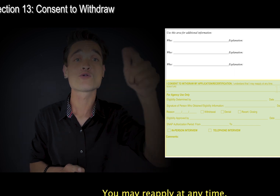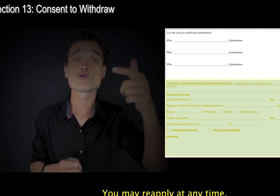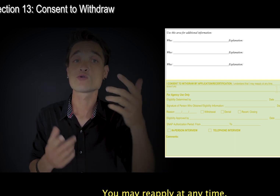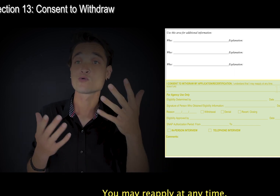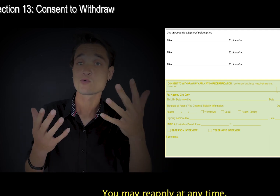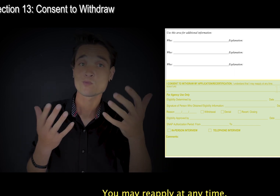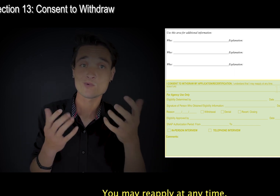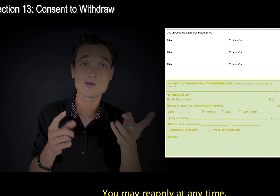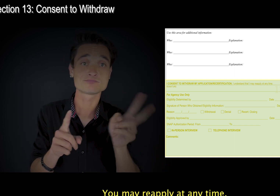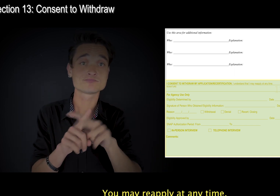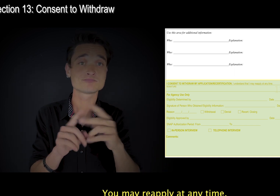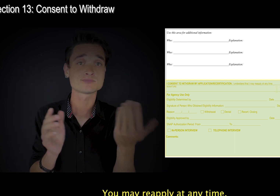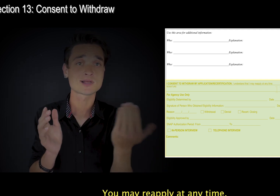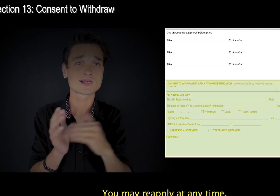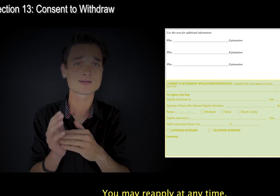You may reapply at any time.